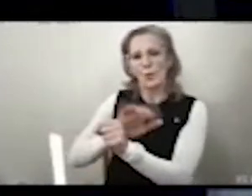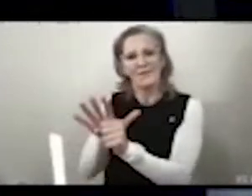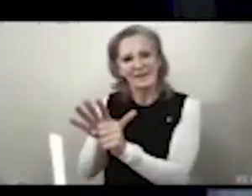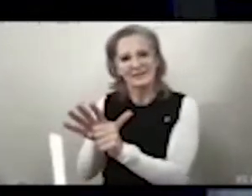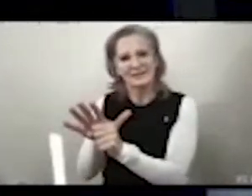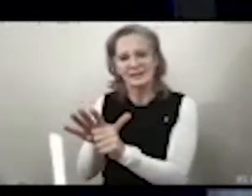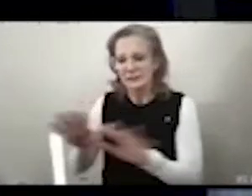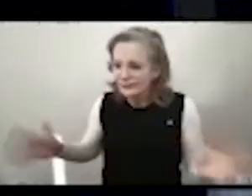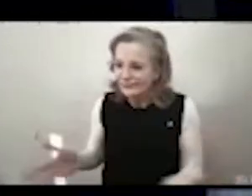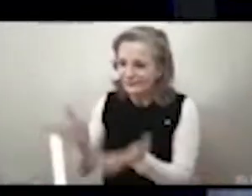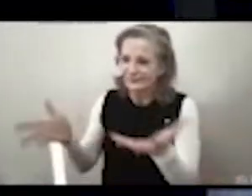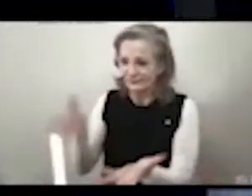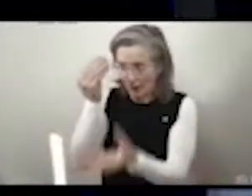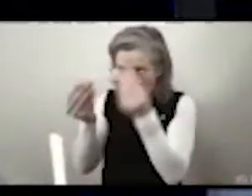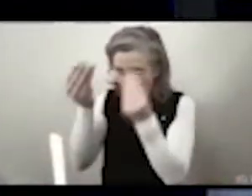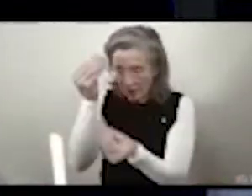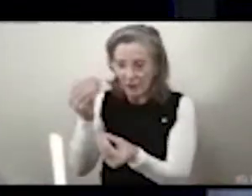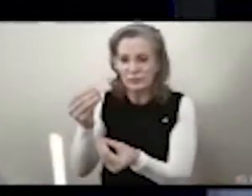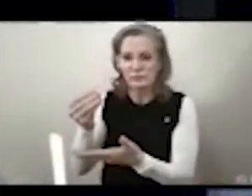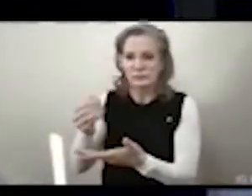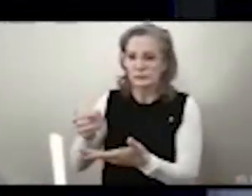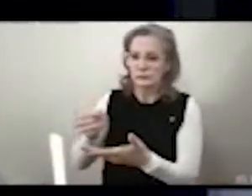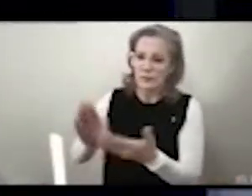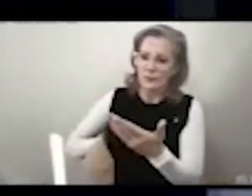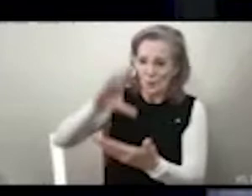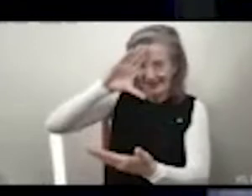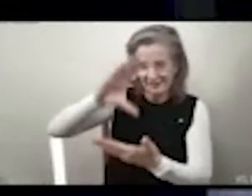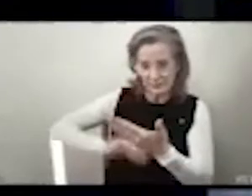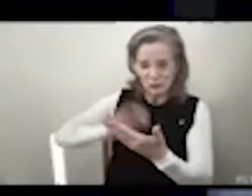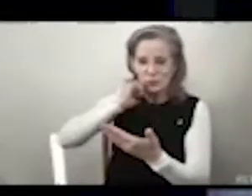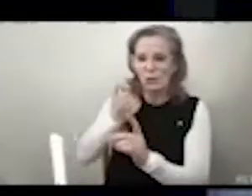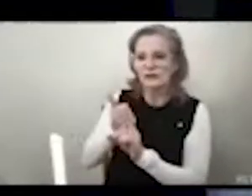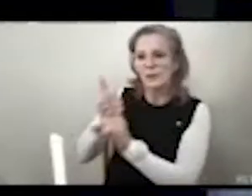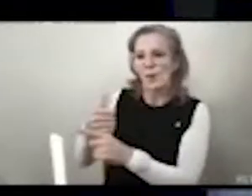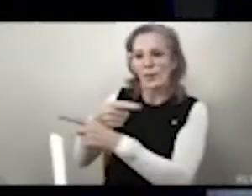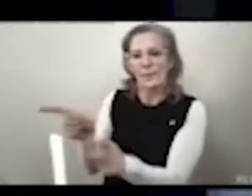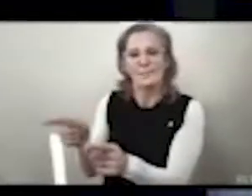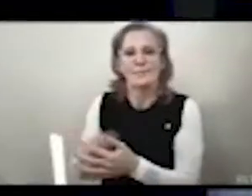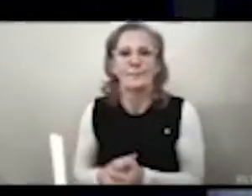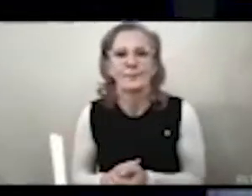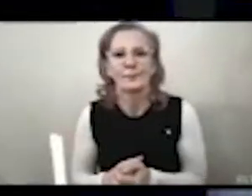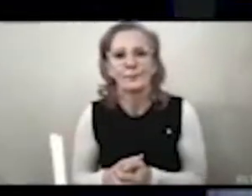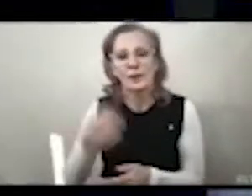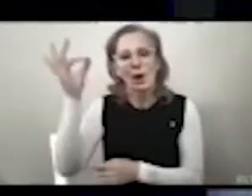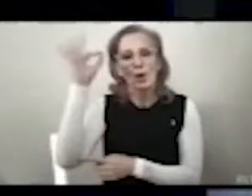that would support a better future. Now the commission was deliberately set up to include members from a range of backgrounds or sectors.